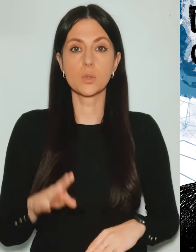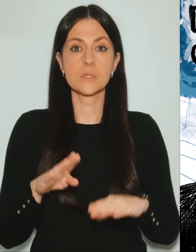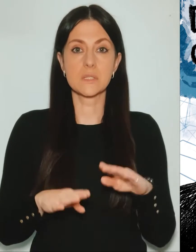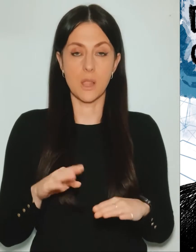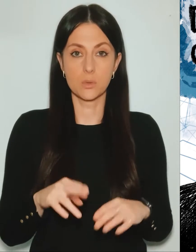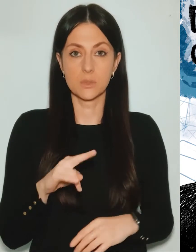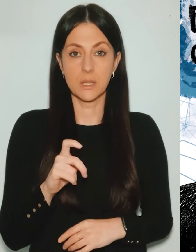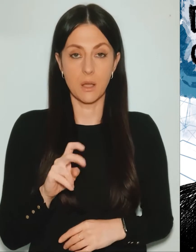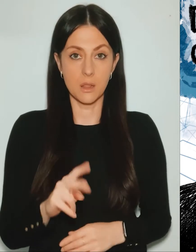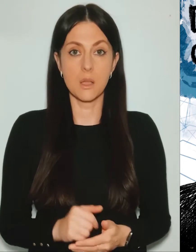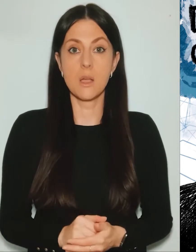Then it’s all a blur.